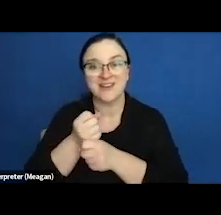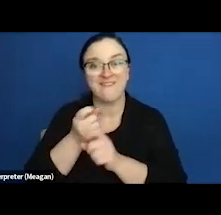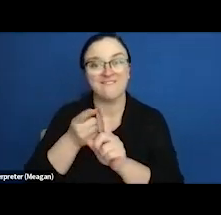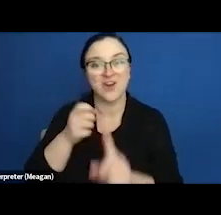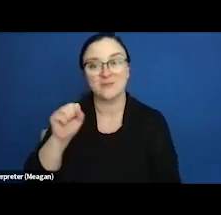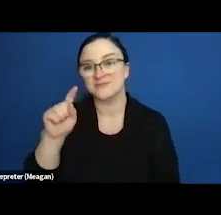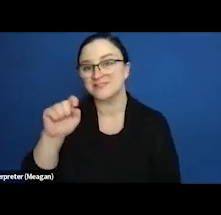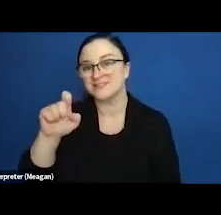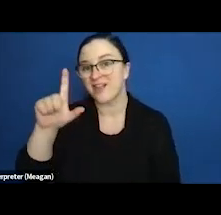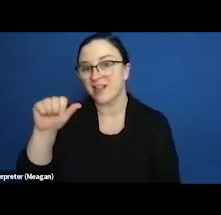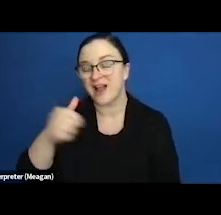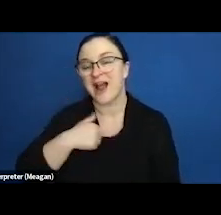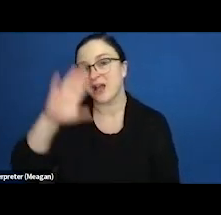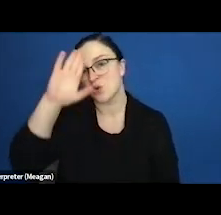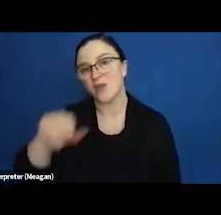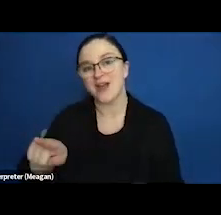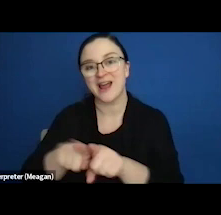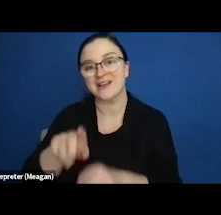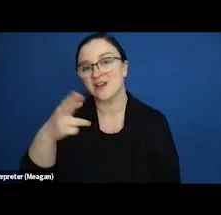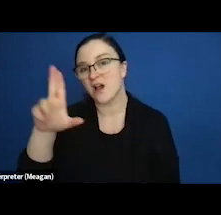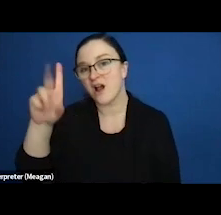I know that as a HUD TA provider, we've talked with communities